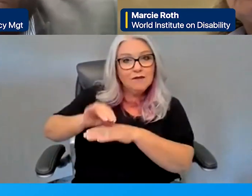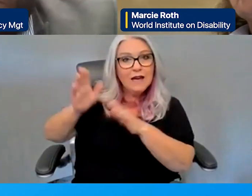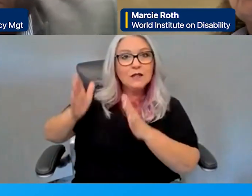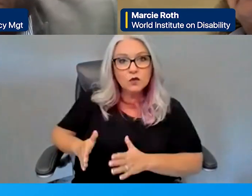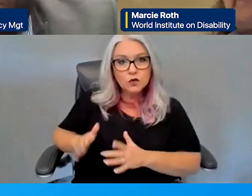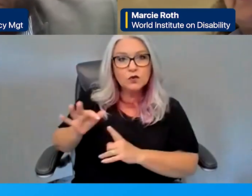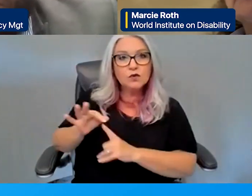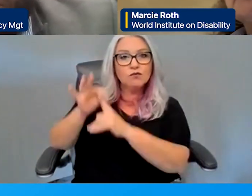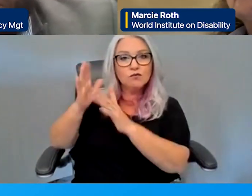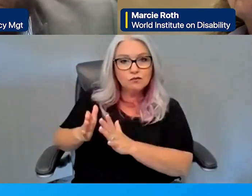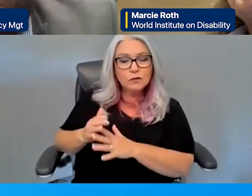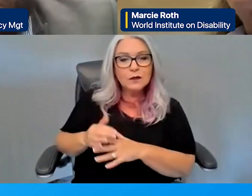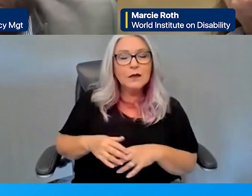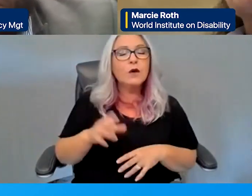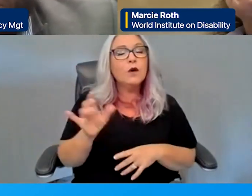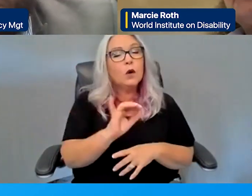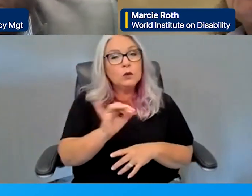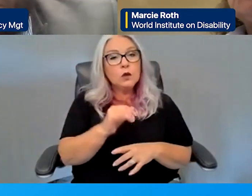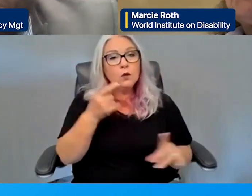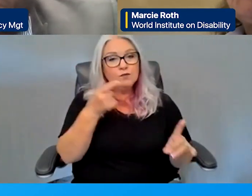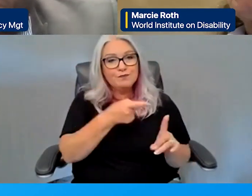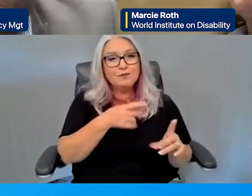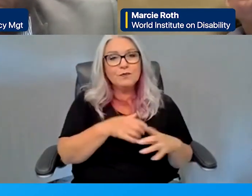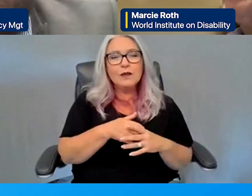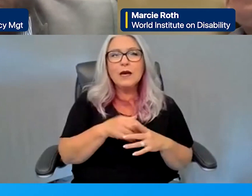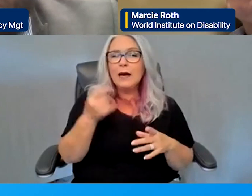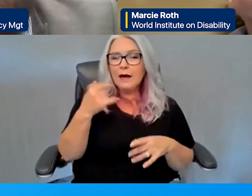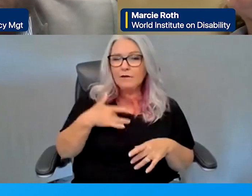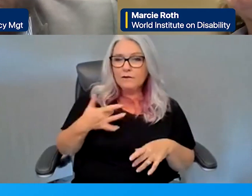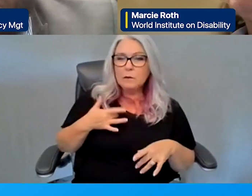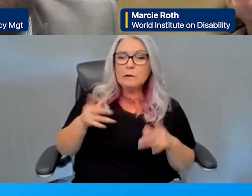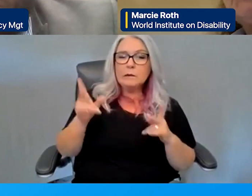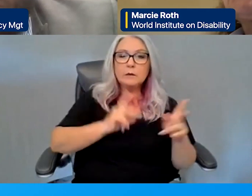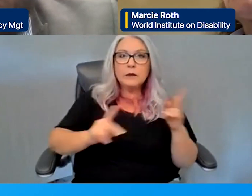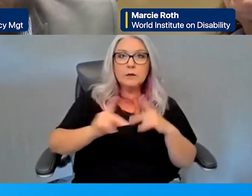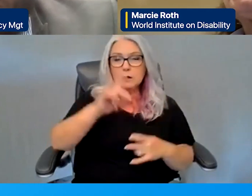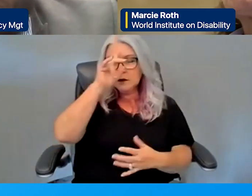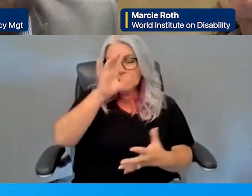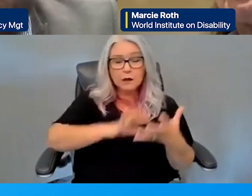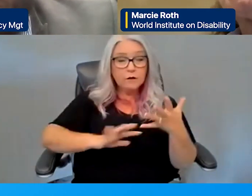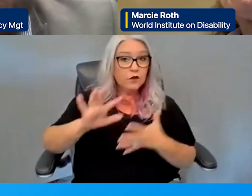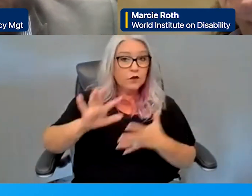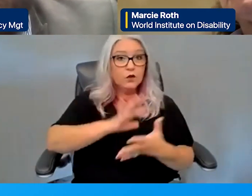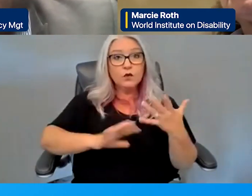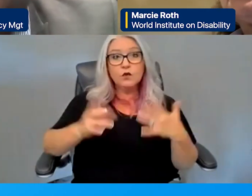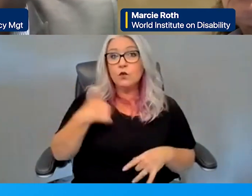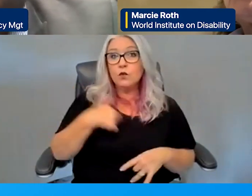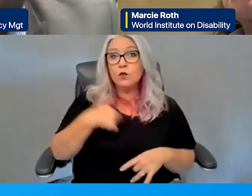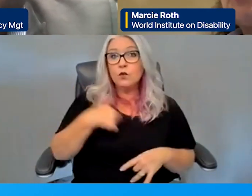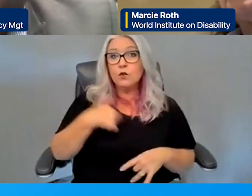a moment to point out people get real confused that we are somehow using those terms interchangeably when we are